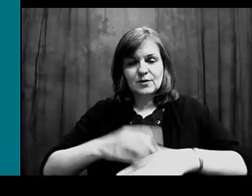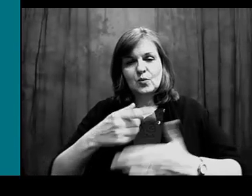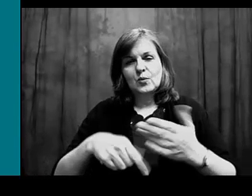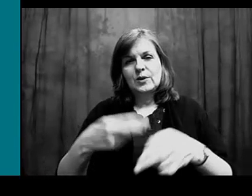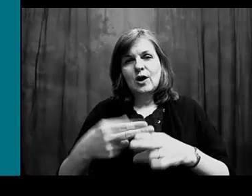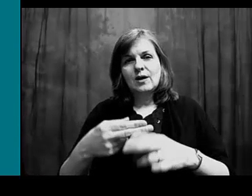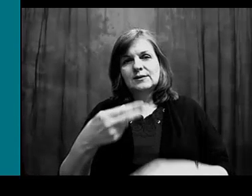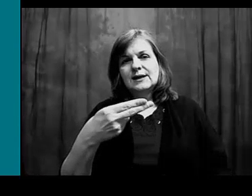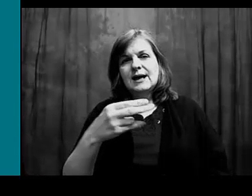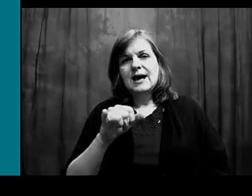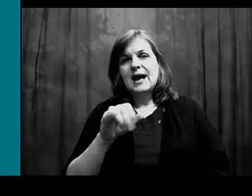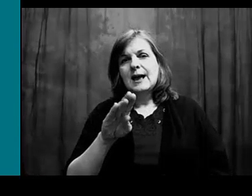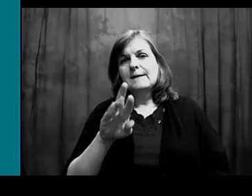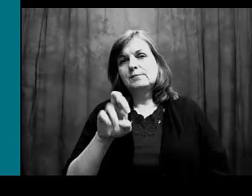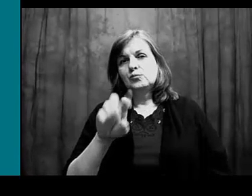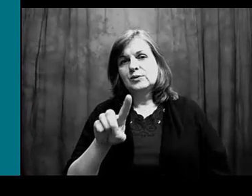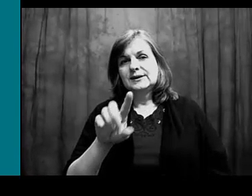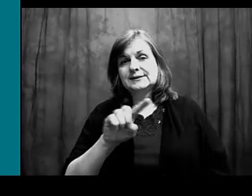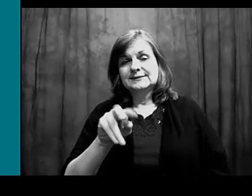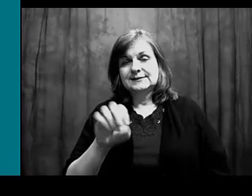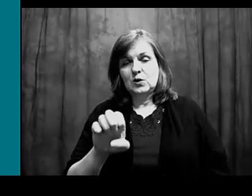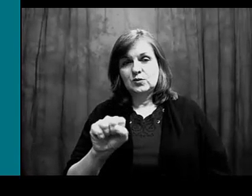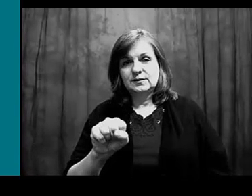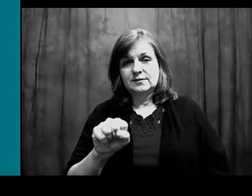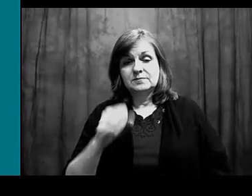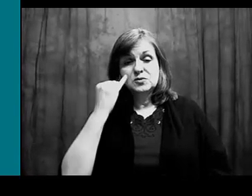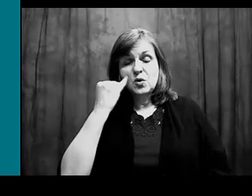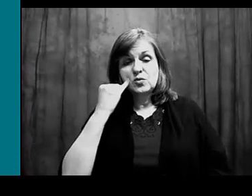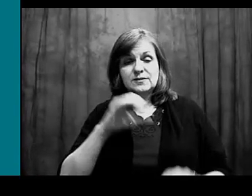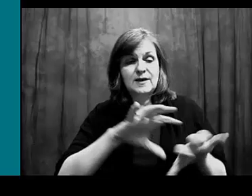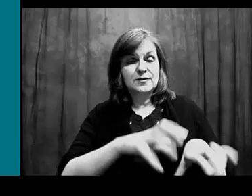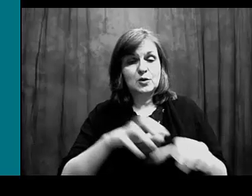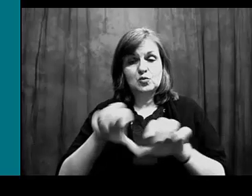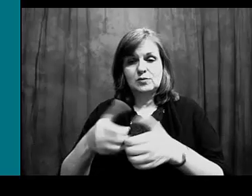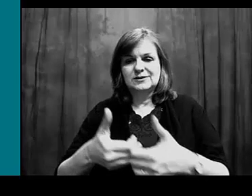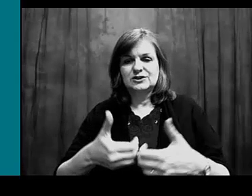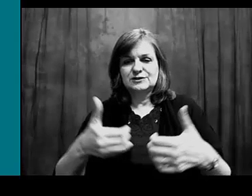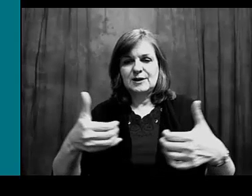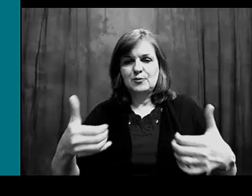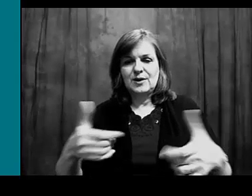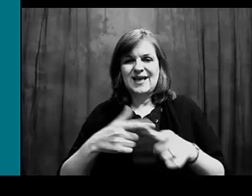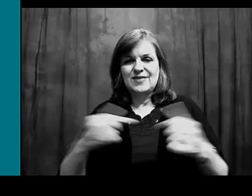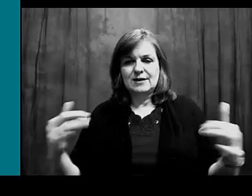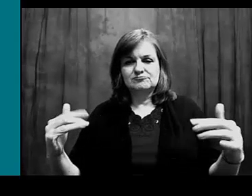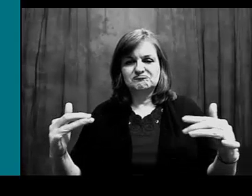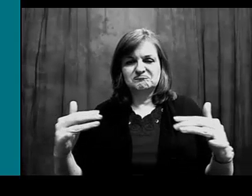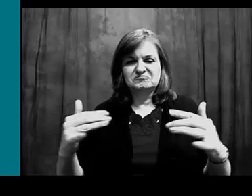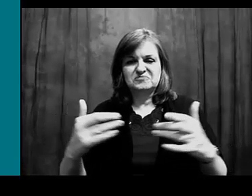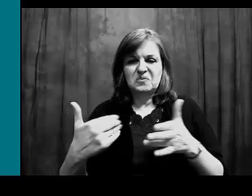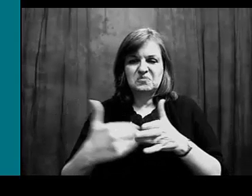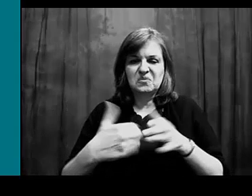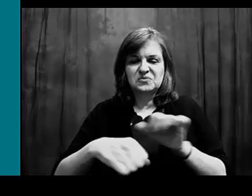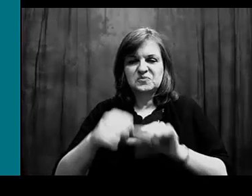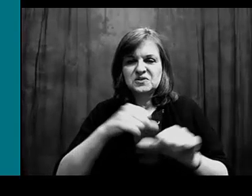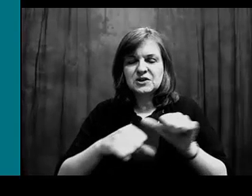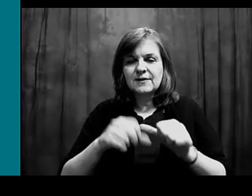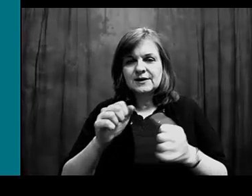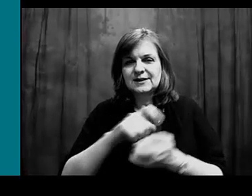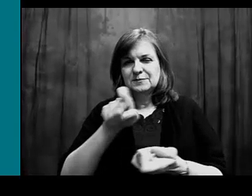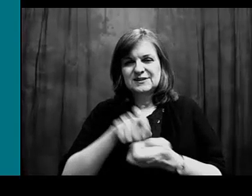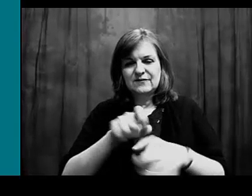and what we call hybrid zone so after the species kind of separate out they might overlap in a particular area or sometimes